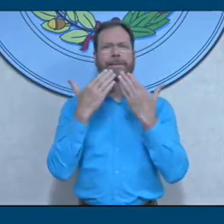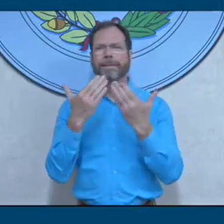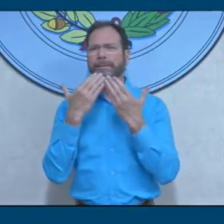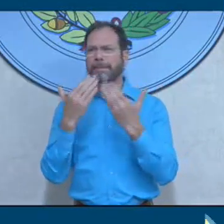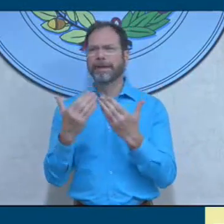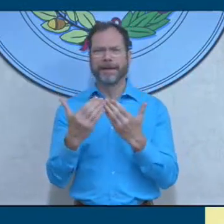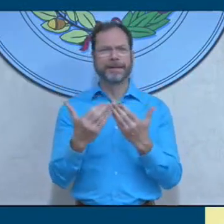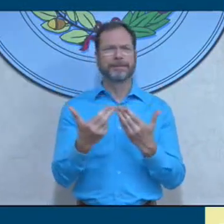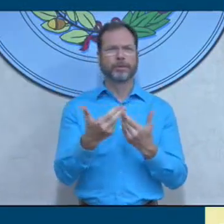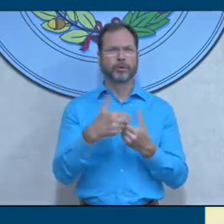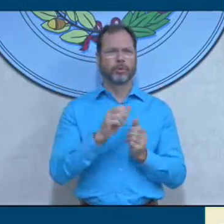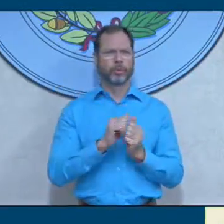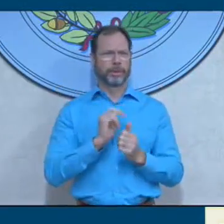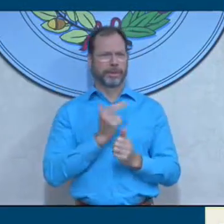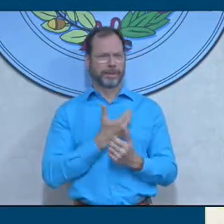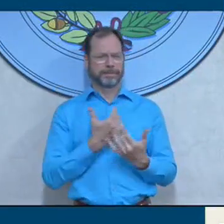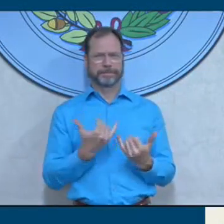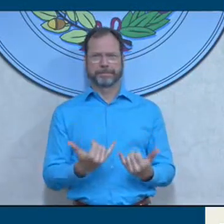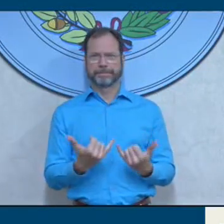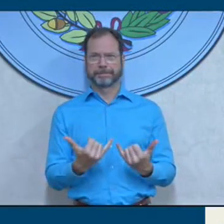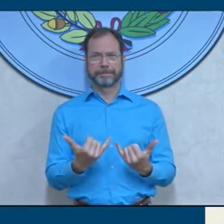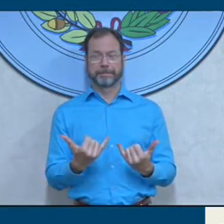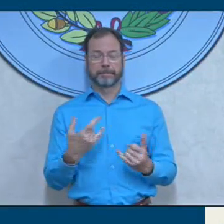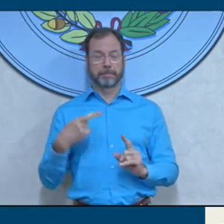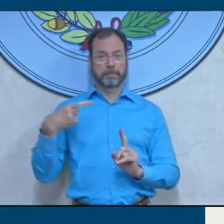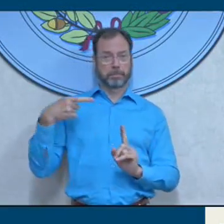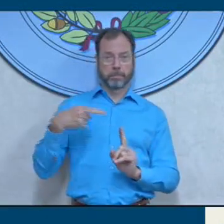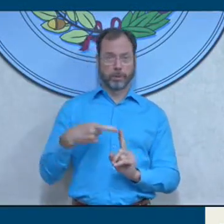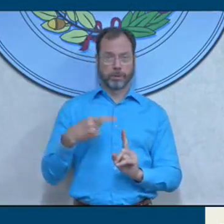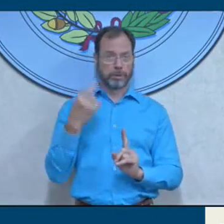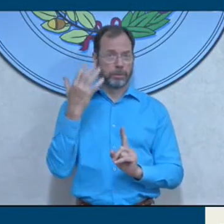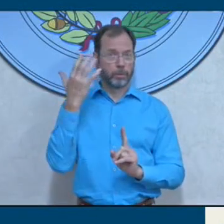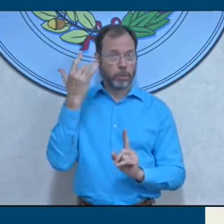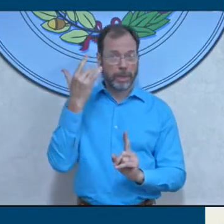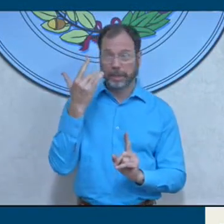ME. IT'S GOOD IT'S GOOD TO GO TO ALL RIGHT VERY GOOD. THE SAN JUAN THANK EVERYBODY FOR